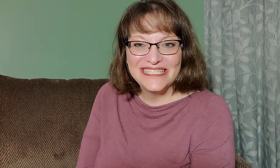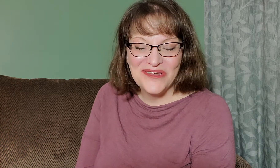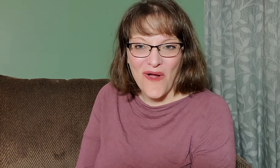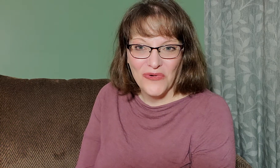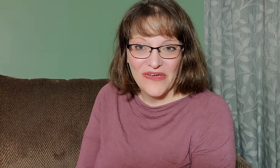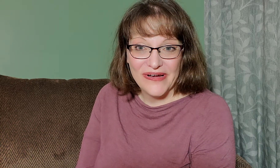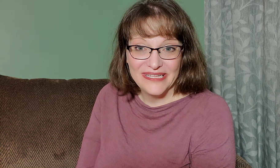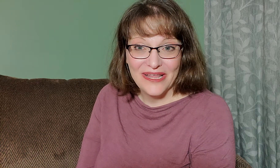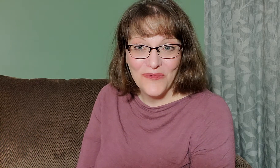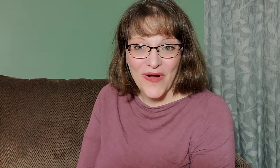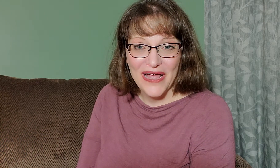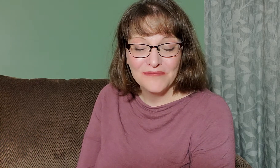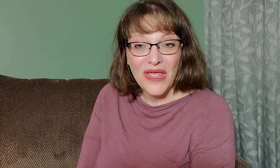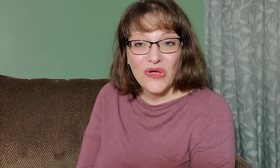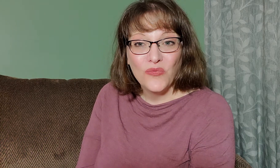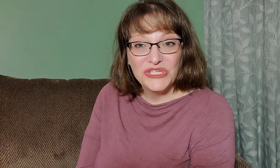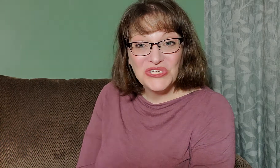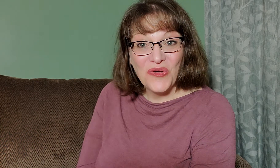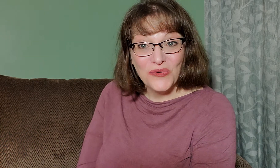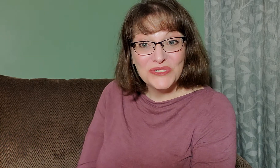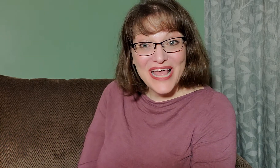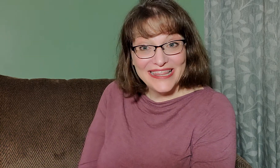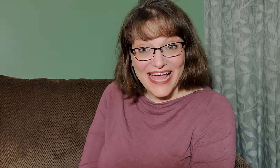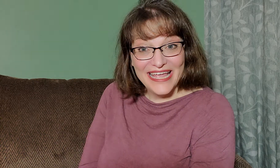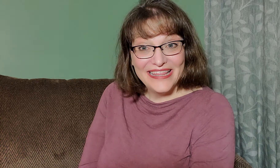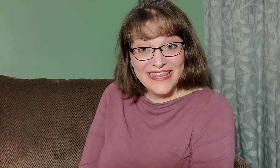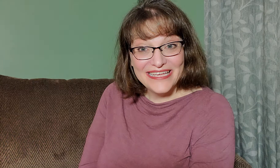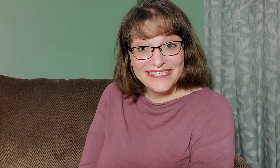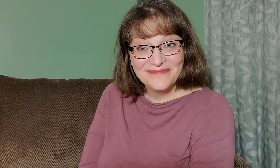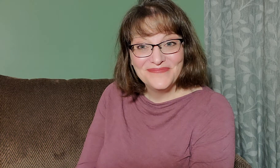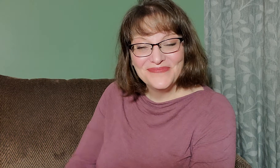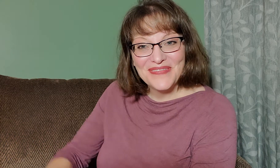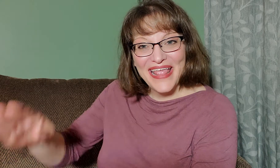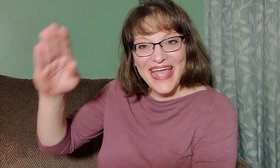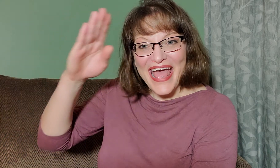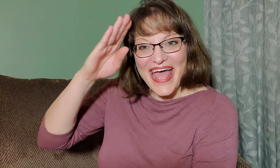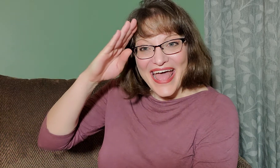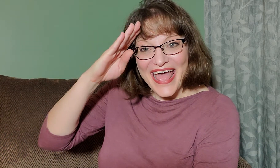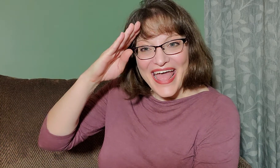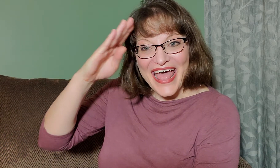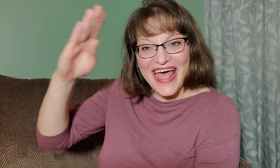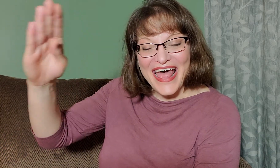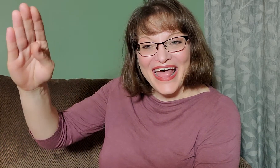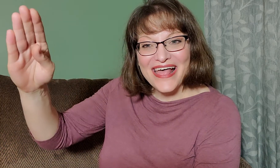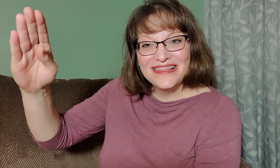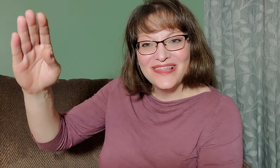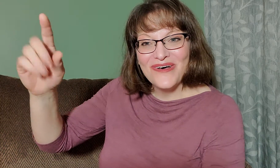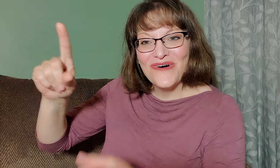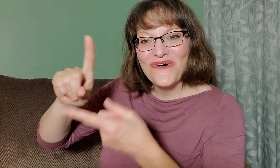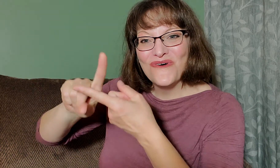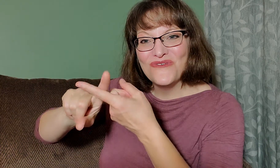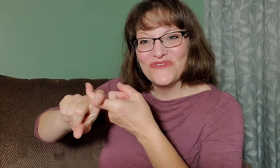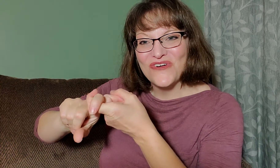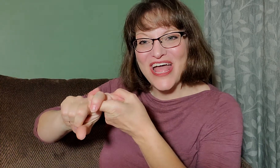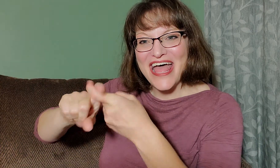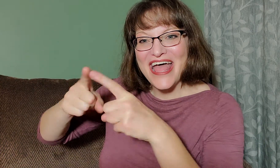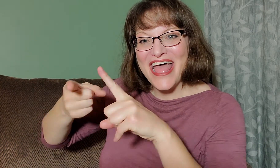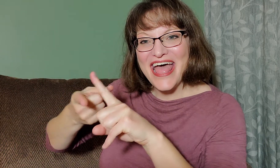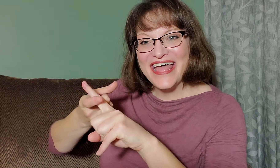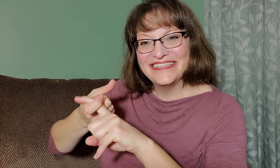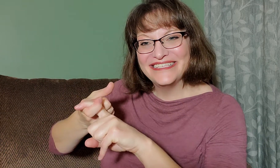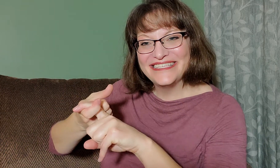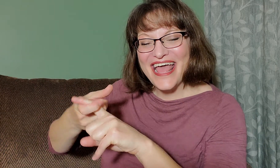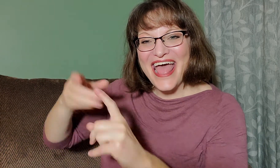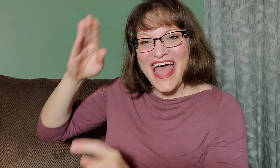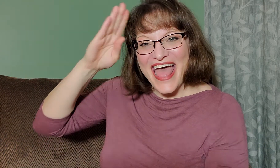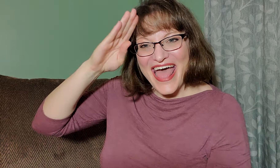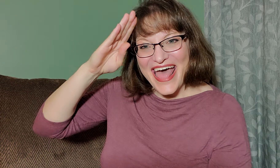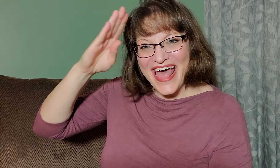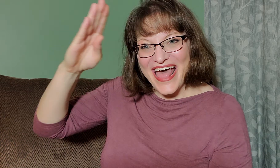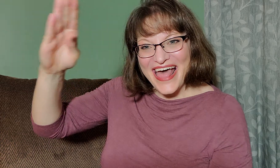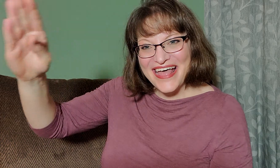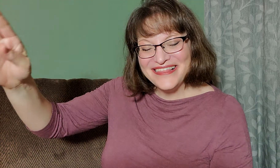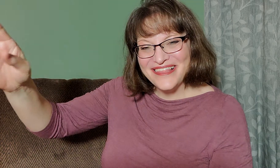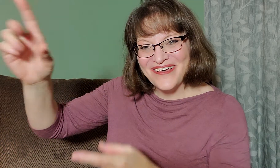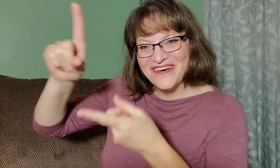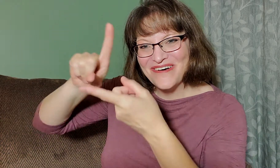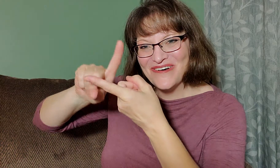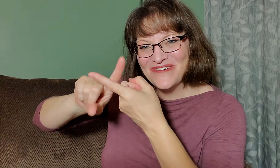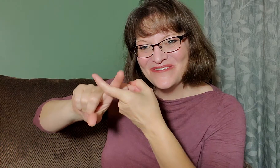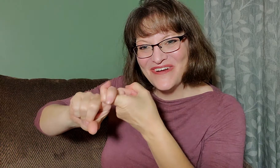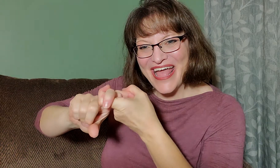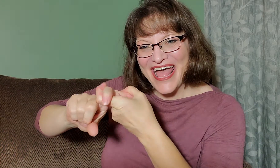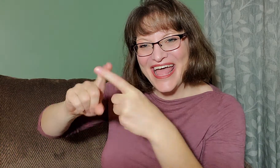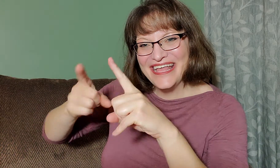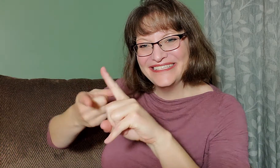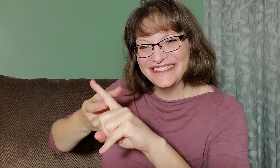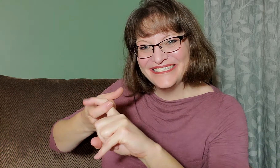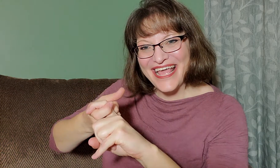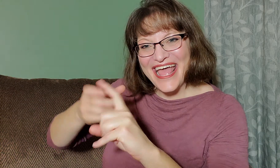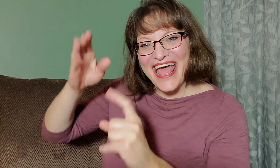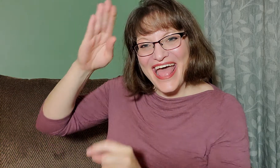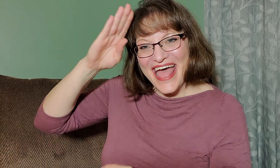Let's start with our hello rhyme, which goes like this: Hello, friends. Hello, friends.